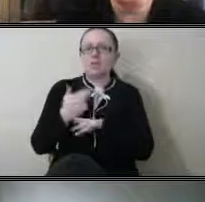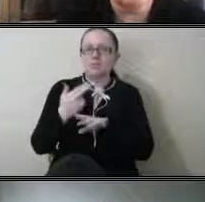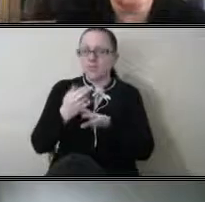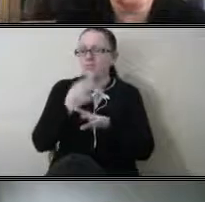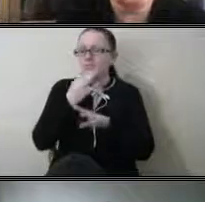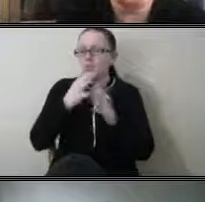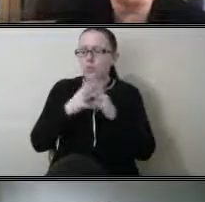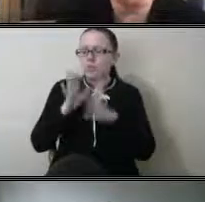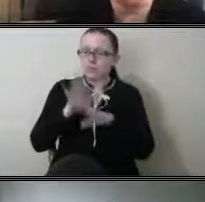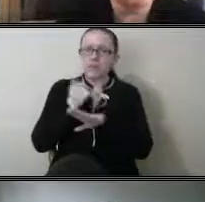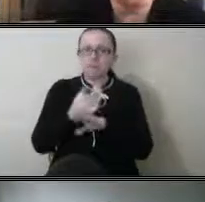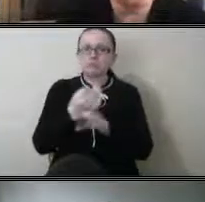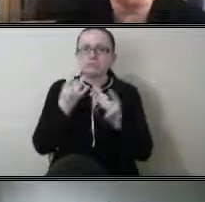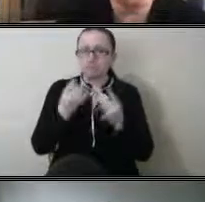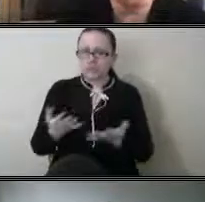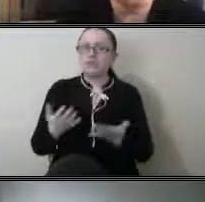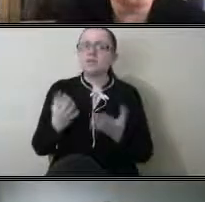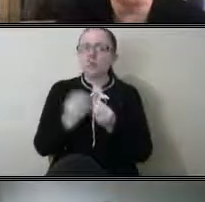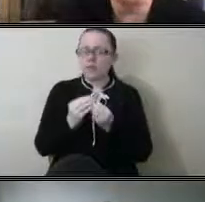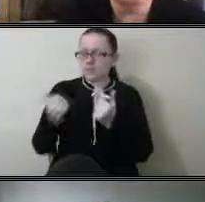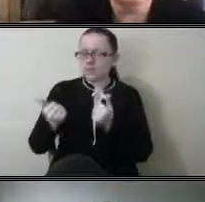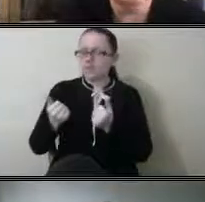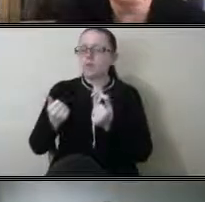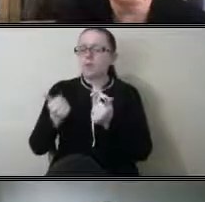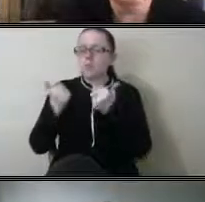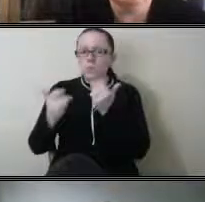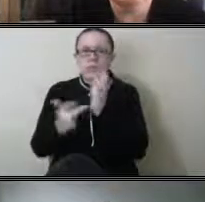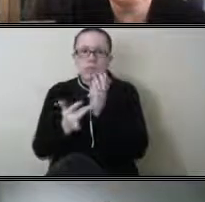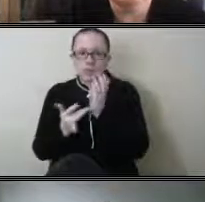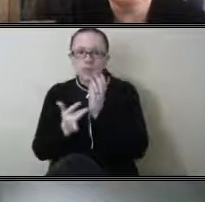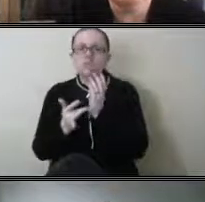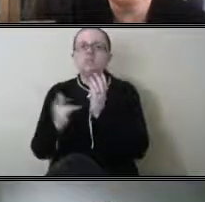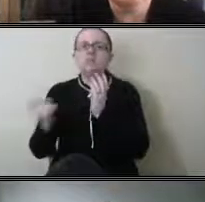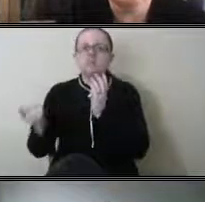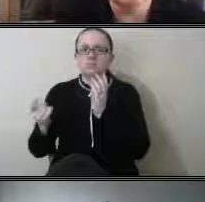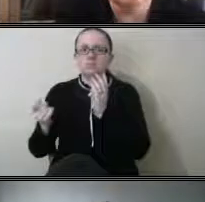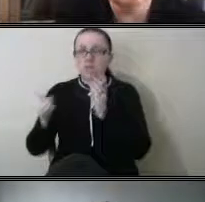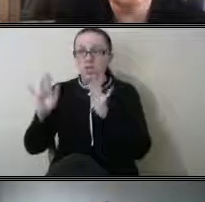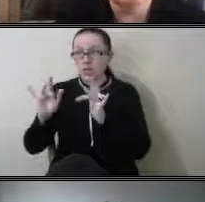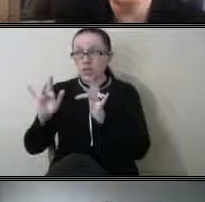um with some really helpful technology that he had engaged with before for the internship